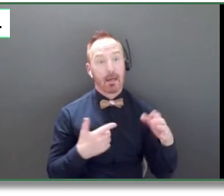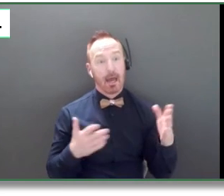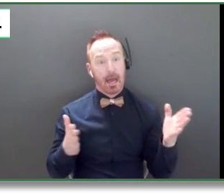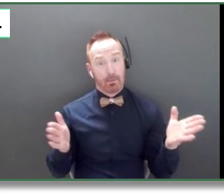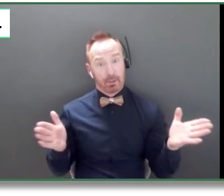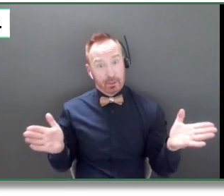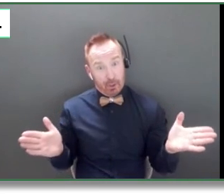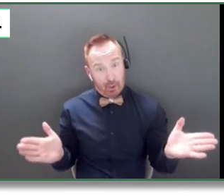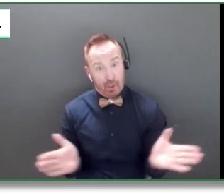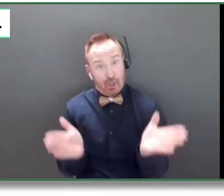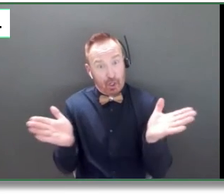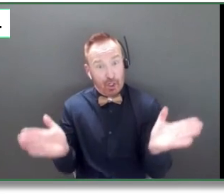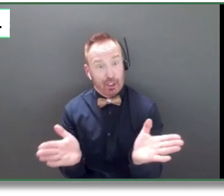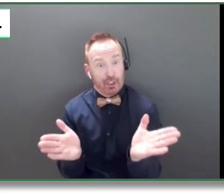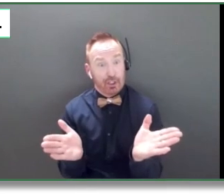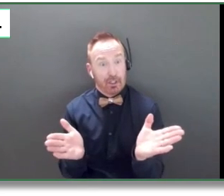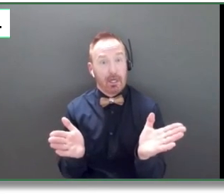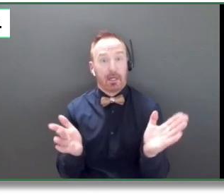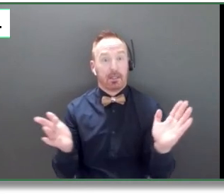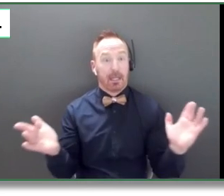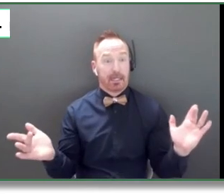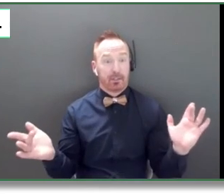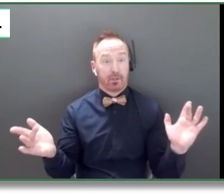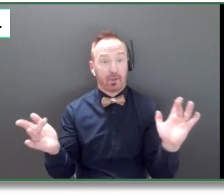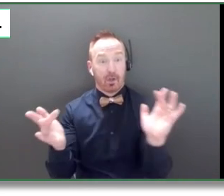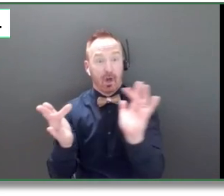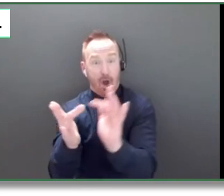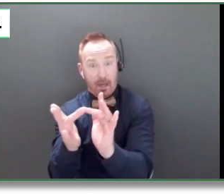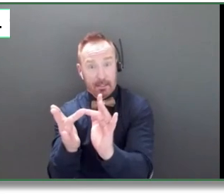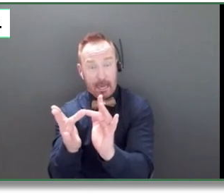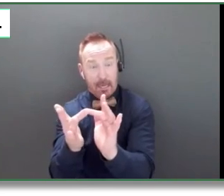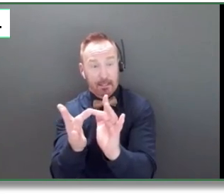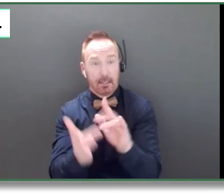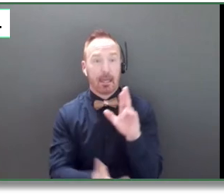contact someone like Rocky Mountain Adaptive or